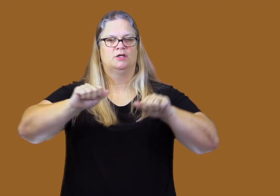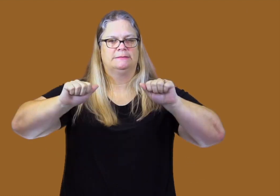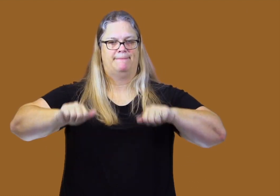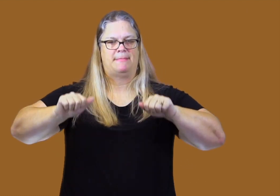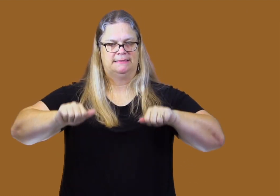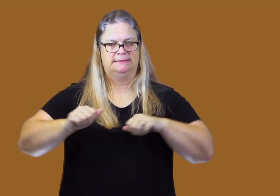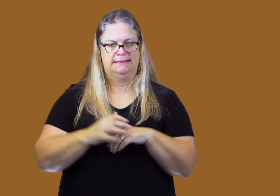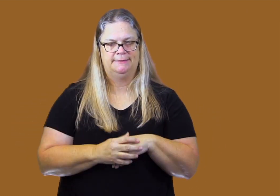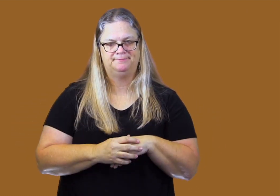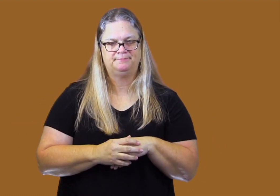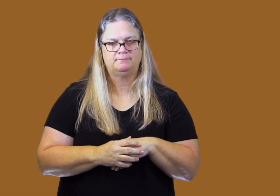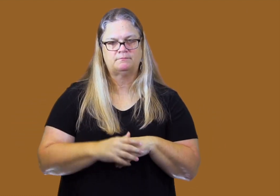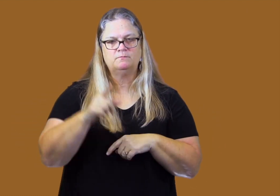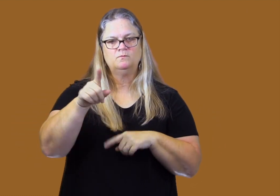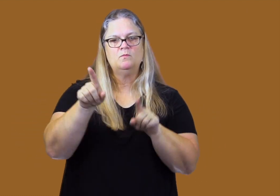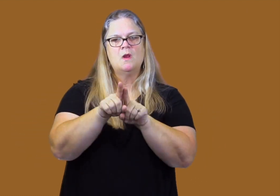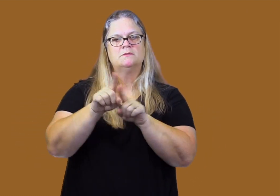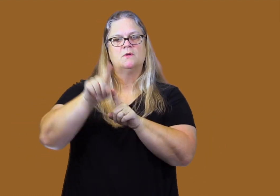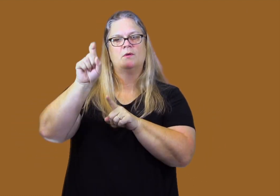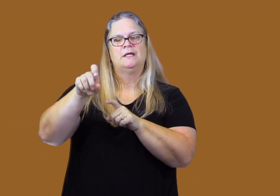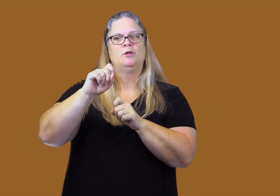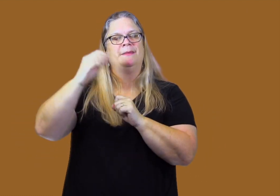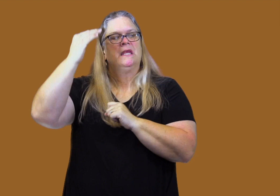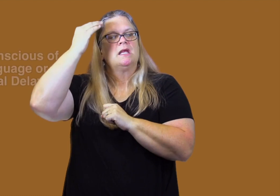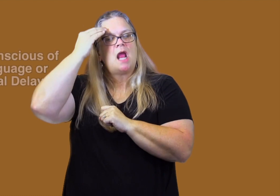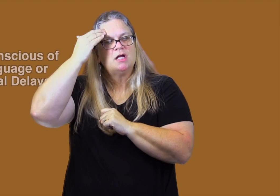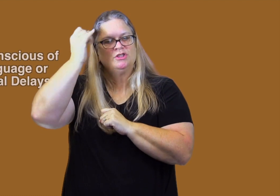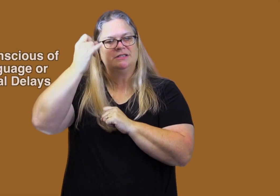and they may be at a certain intellectual capacity.